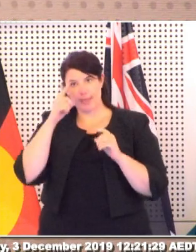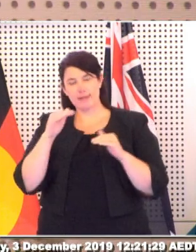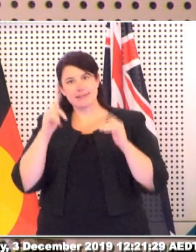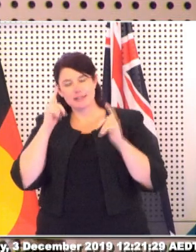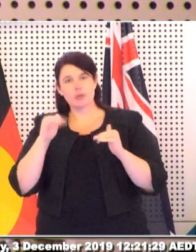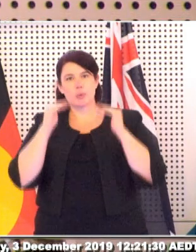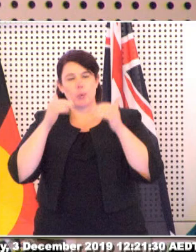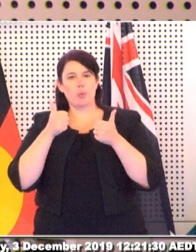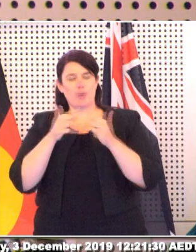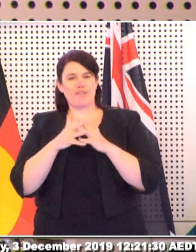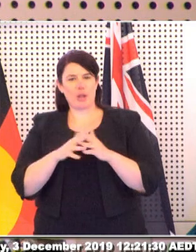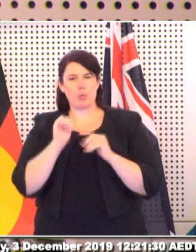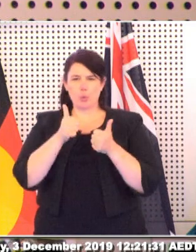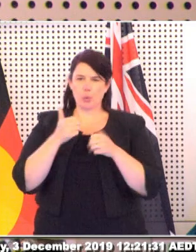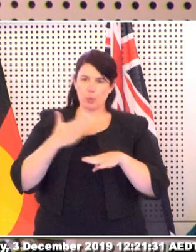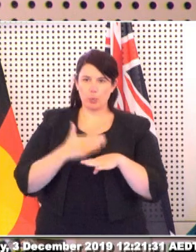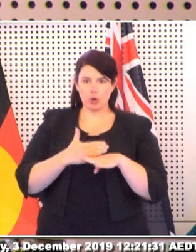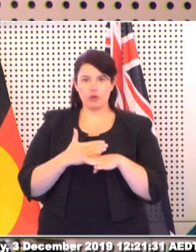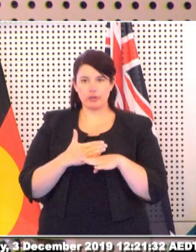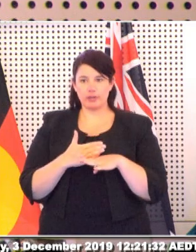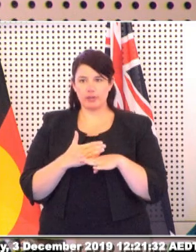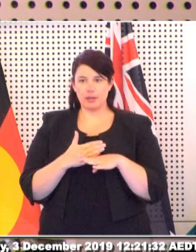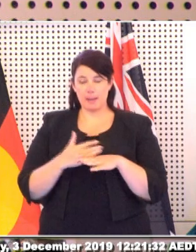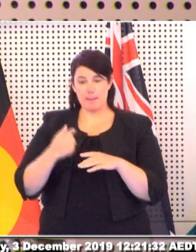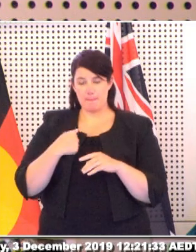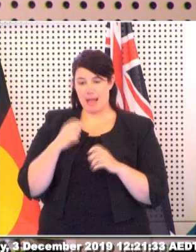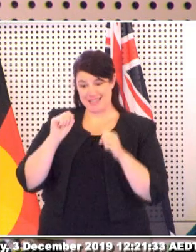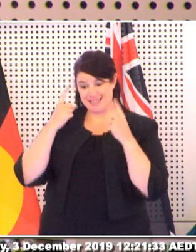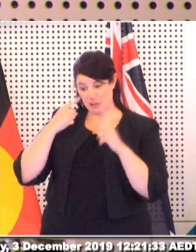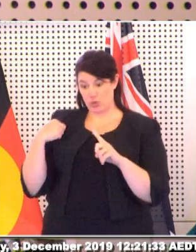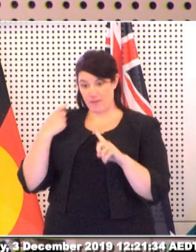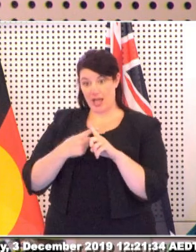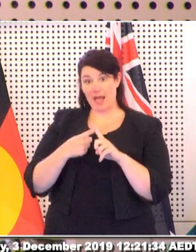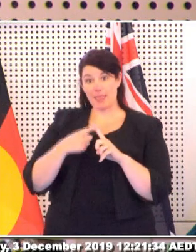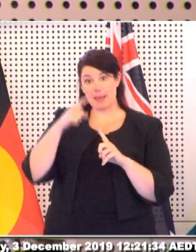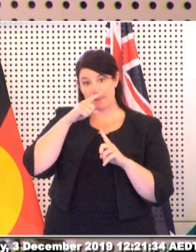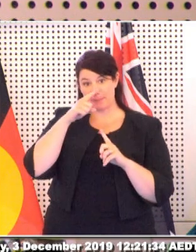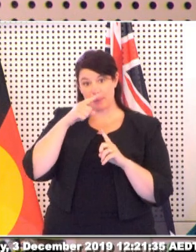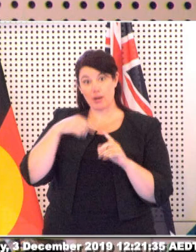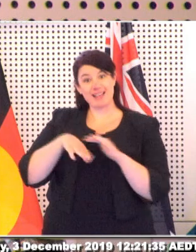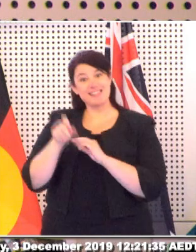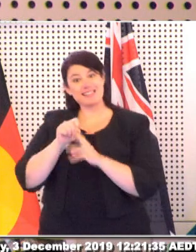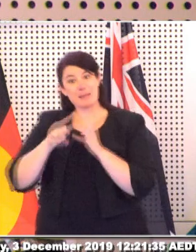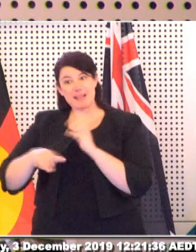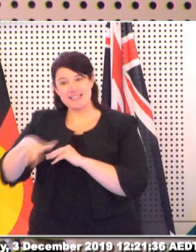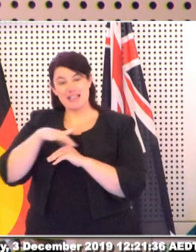My impression – and it’s only impression thus far – is that people who work in this sector may be under-valued as well, and maybe there are issues